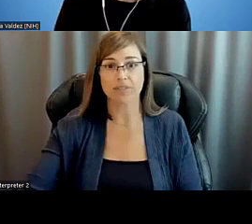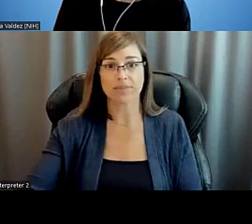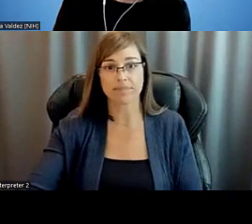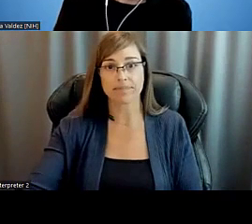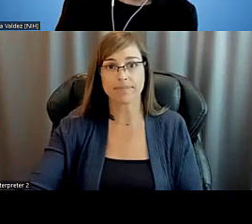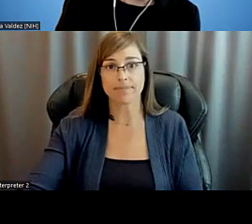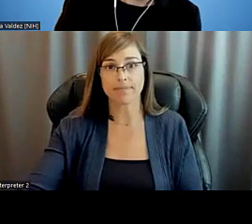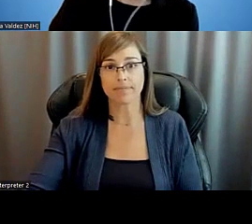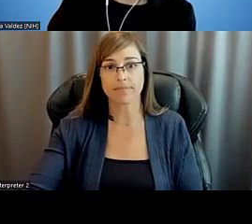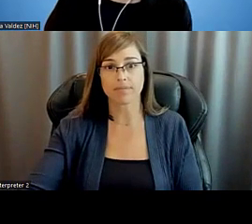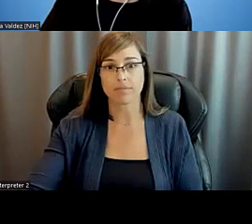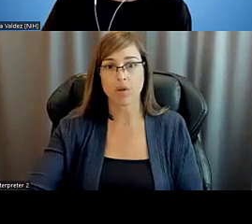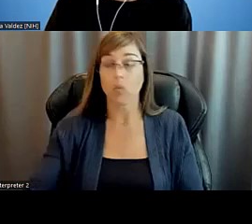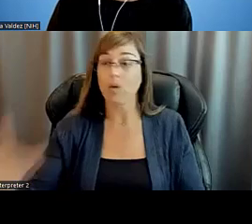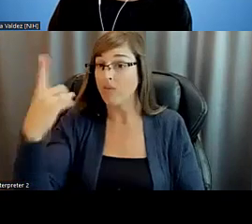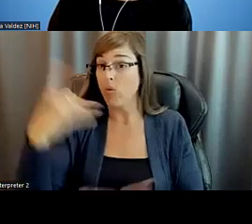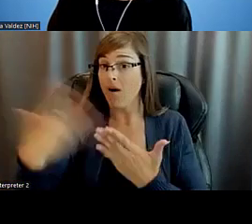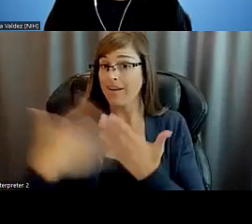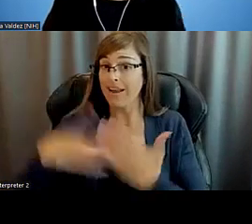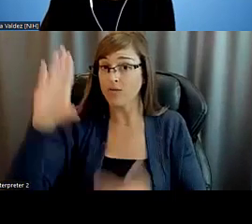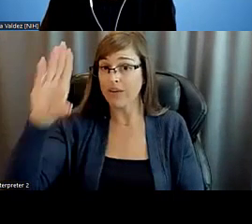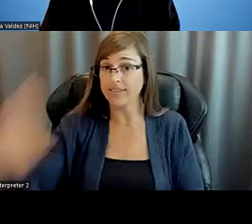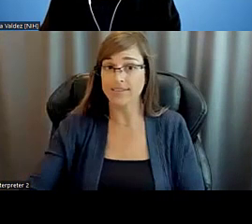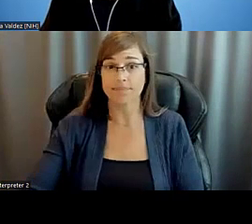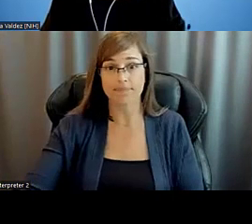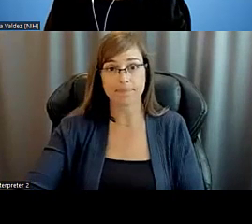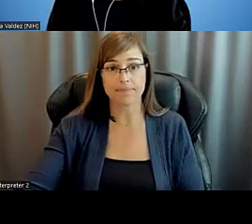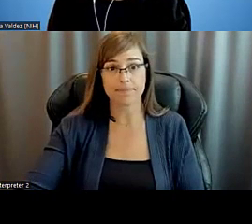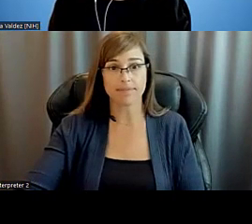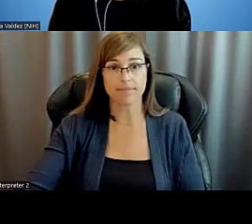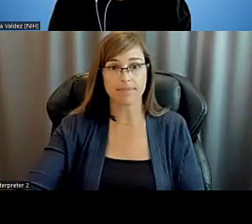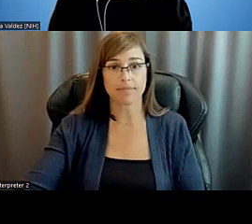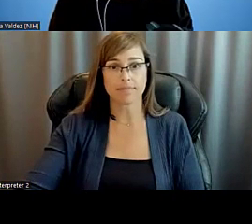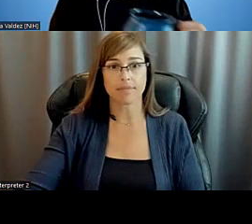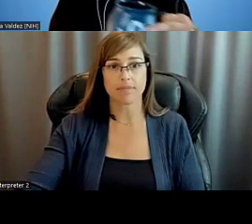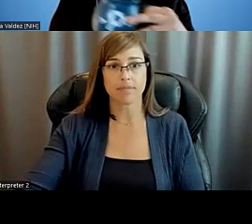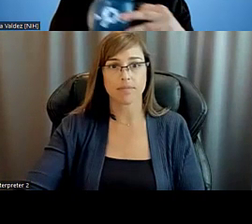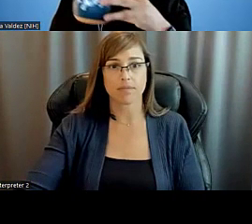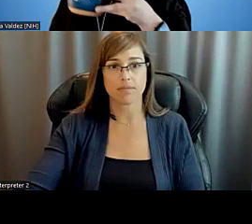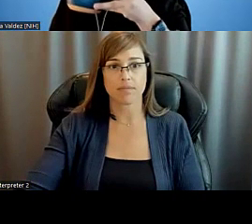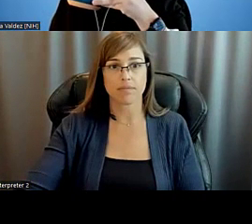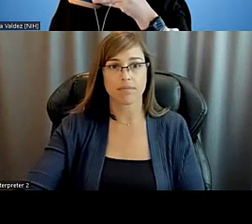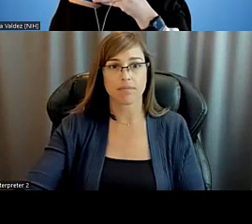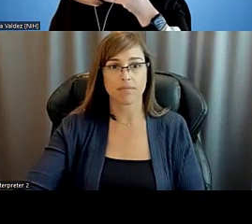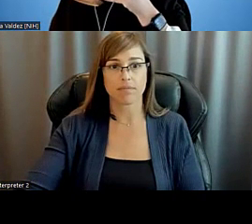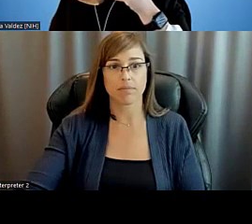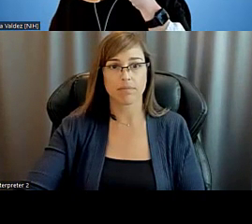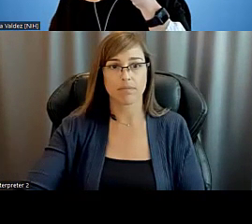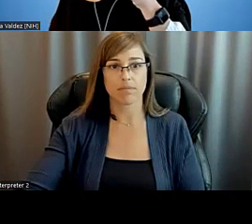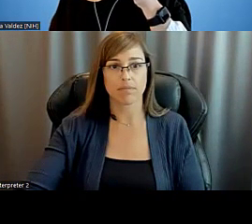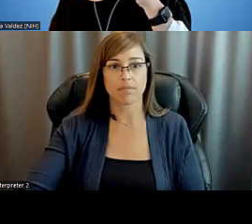Elyse Sullivan: We have one hand raised. Mita, Meta, I'm going to call on you and ask you to unmute.